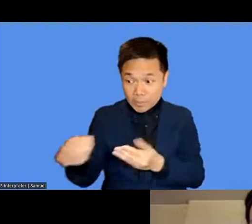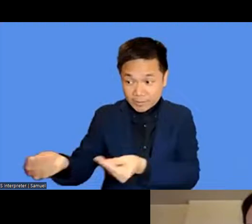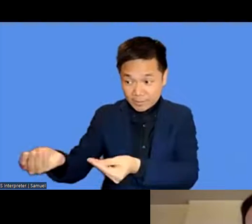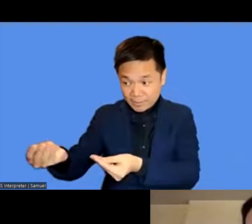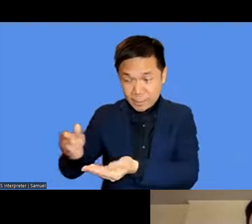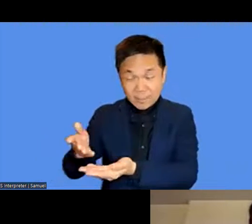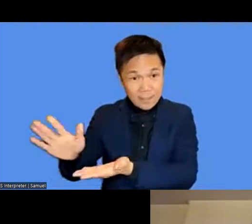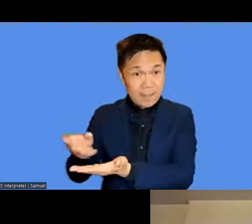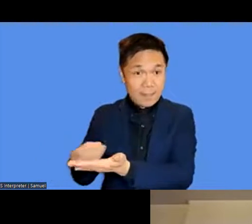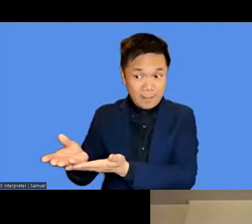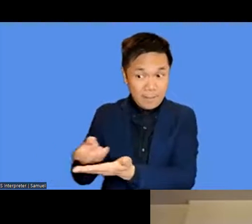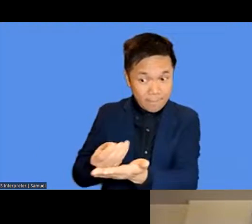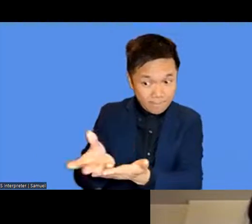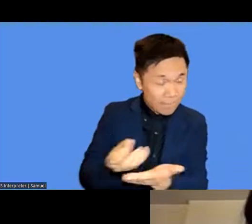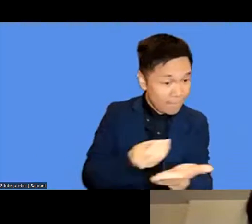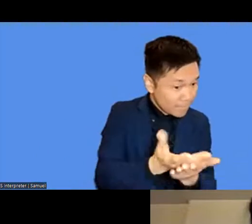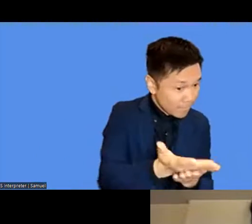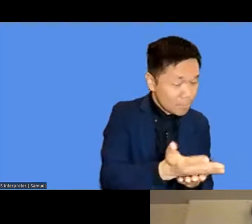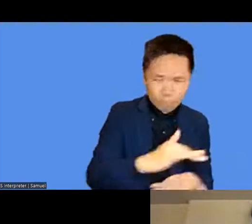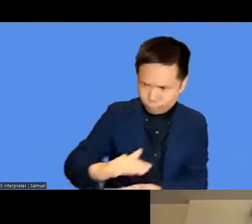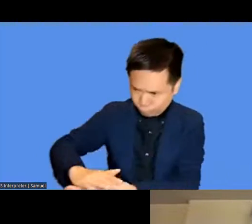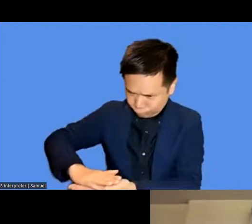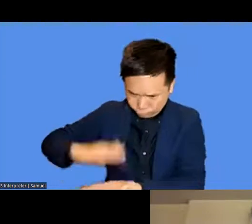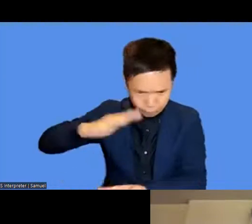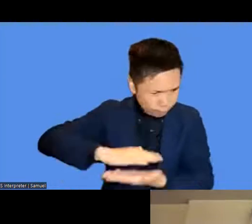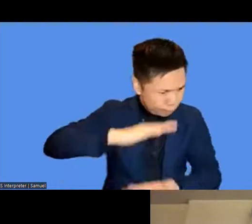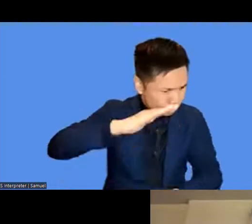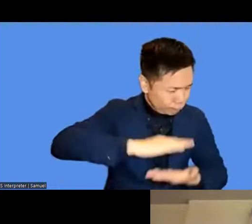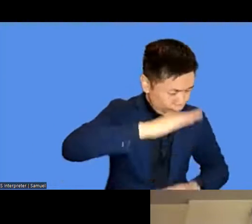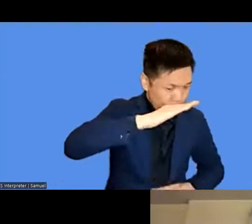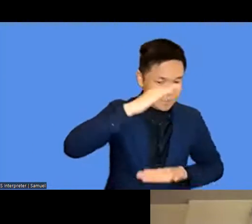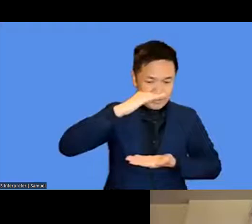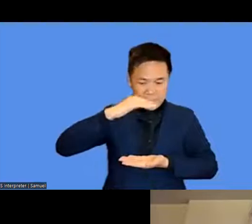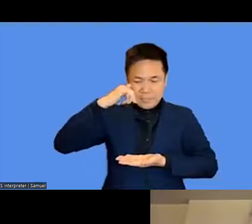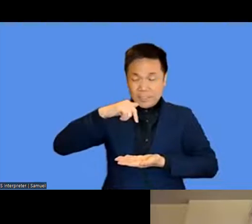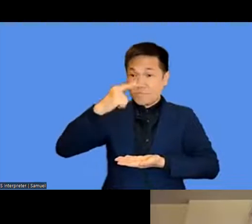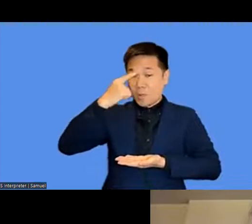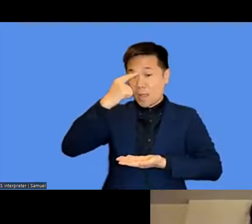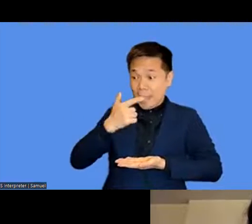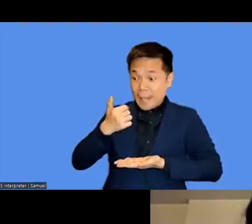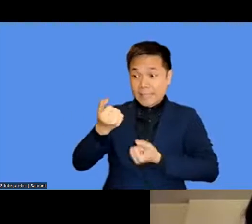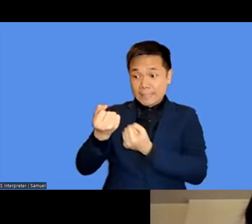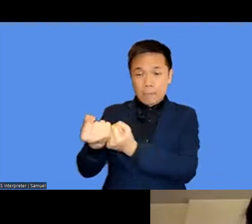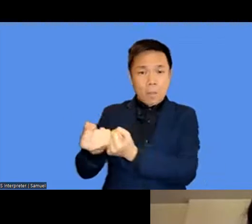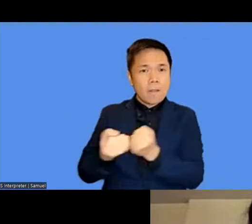need for their advocacy, and then create these connections with the national statistical